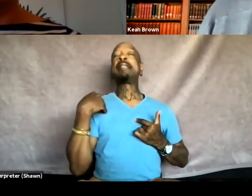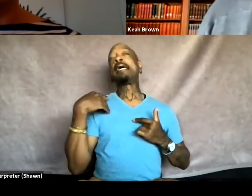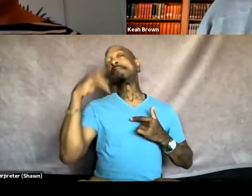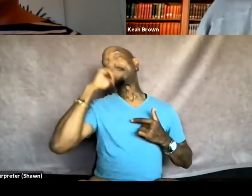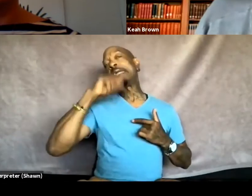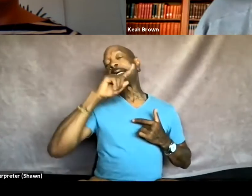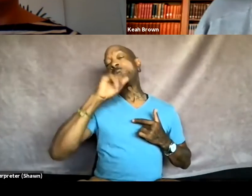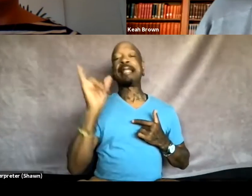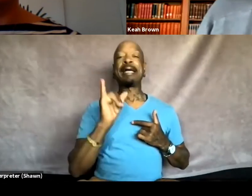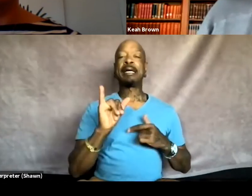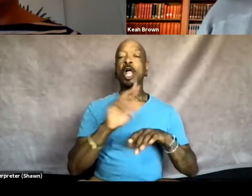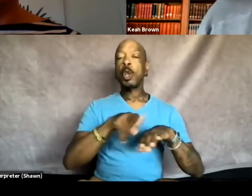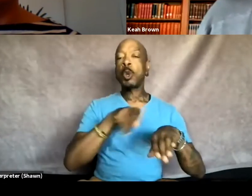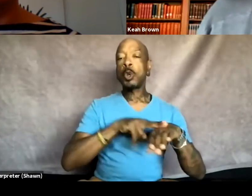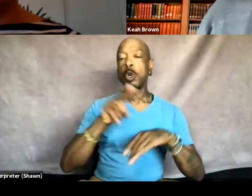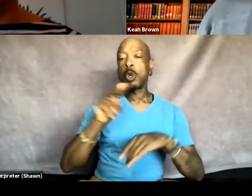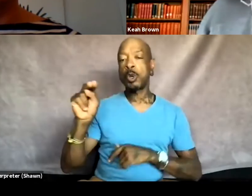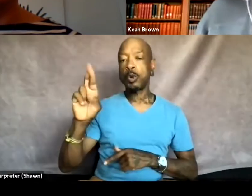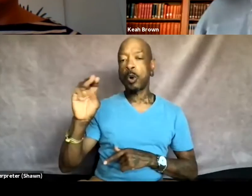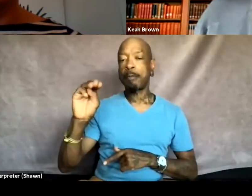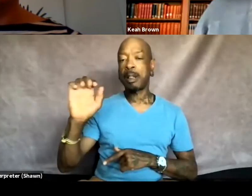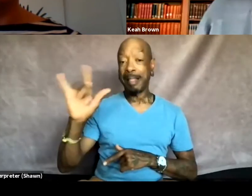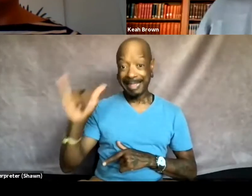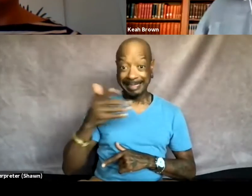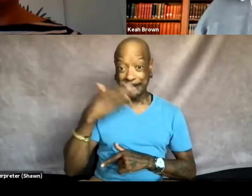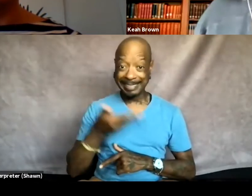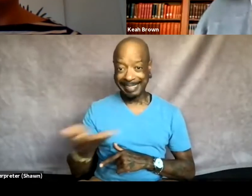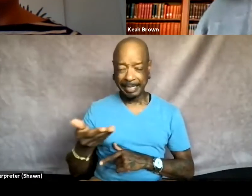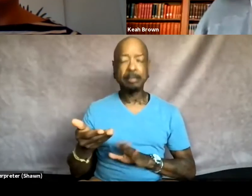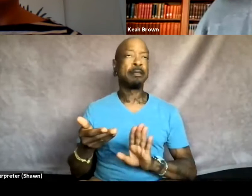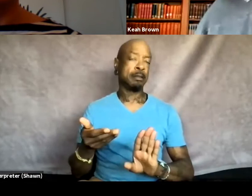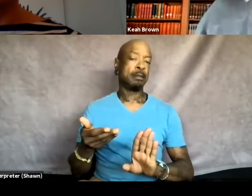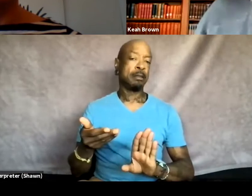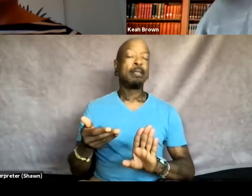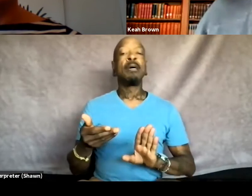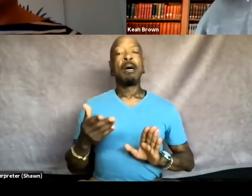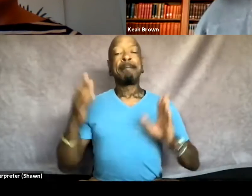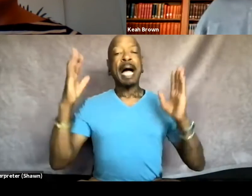Keah Brown: The best thing My hope is that there will be a hybrid of some sort where